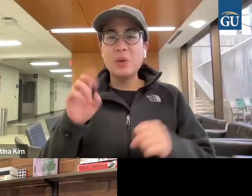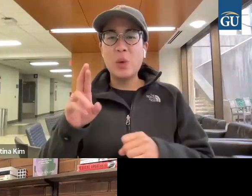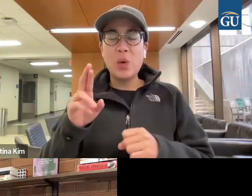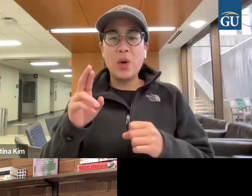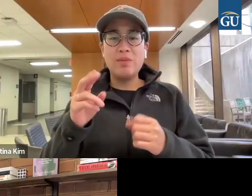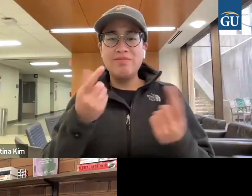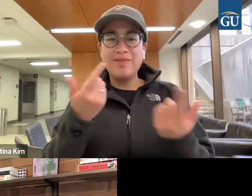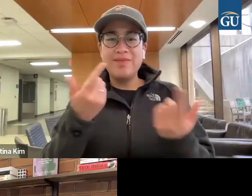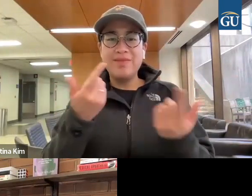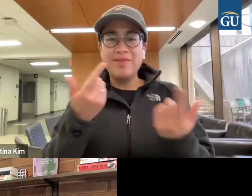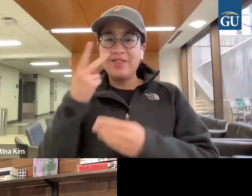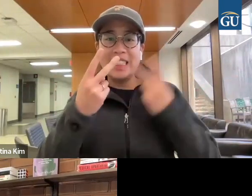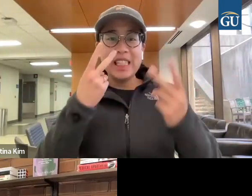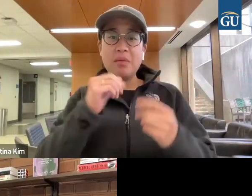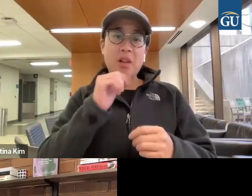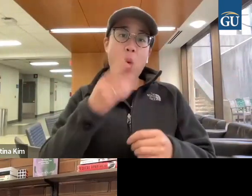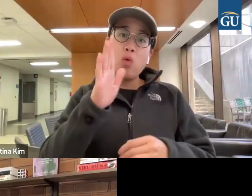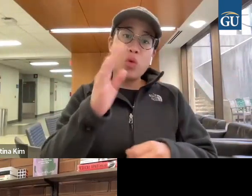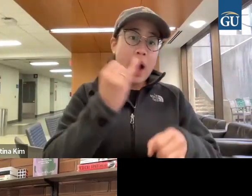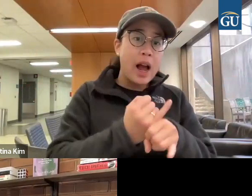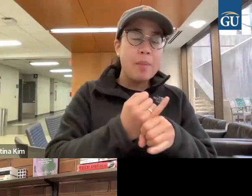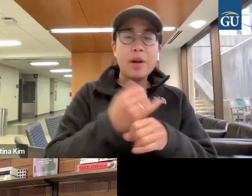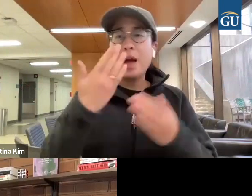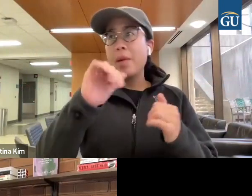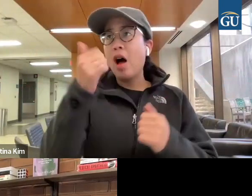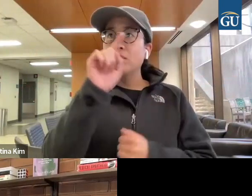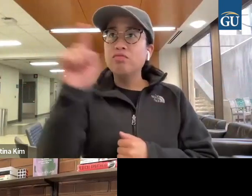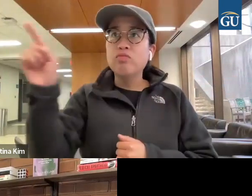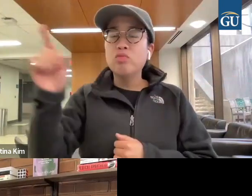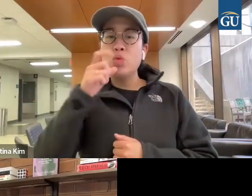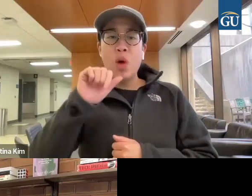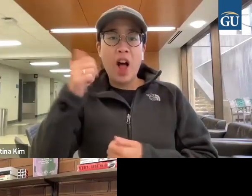support from allies? What kind of activity, not only on your